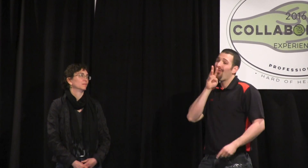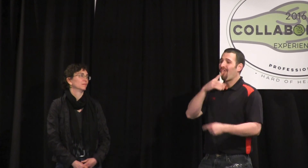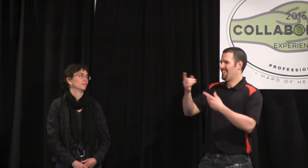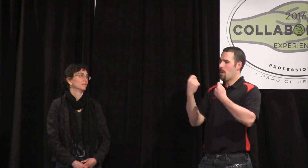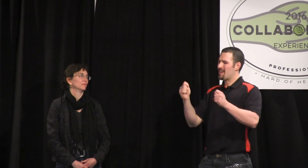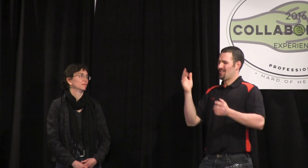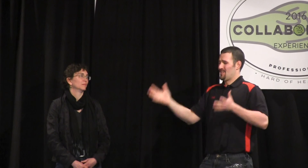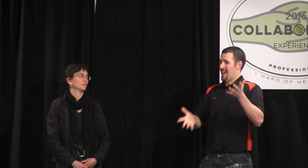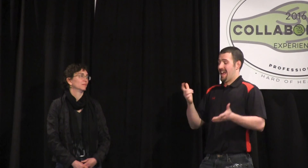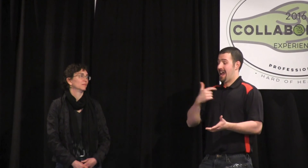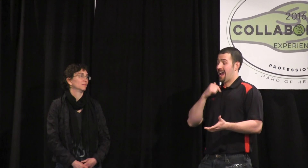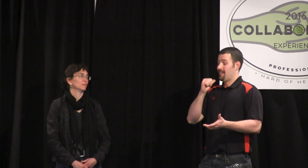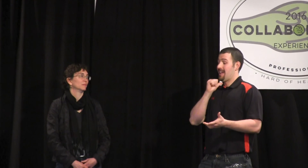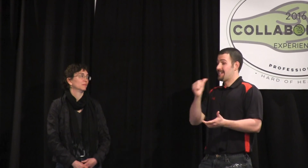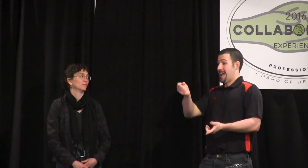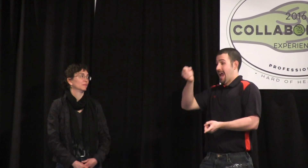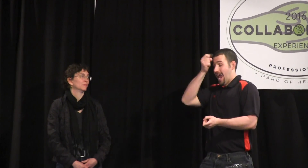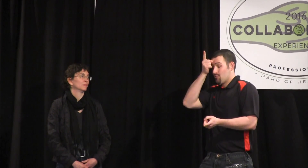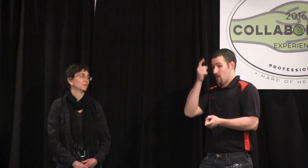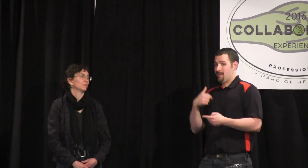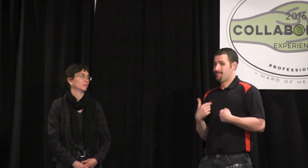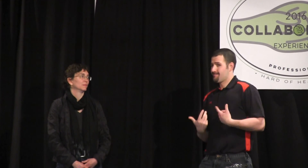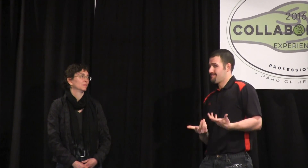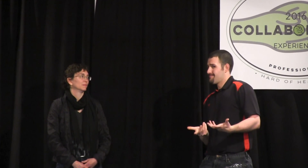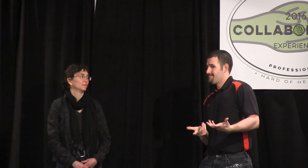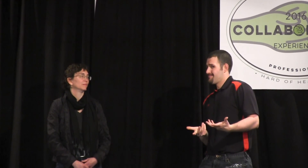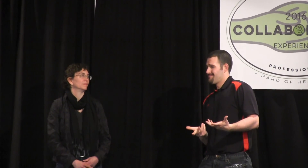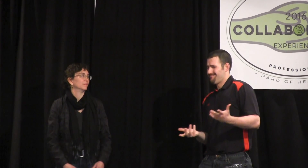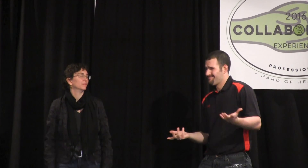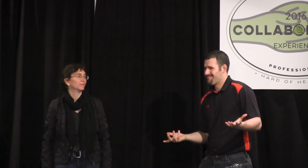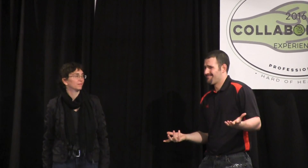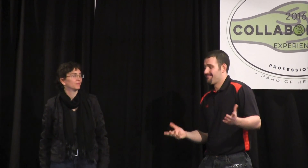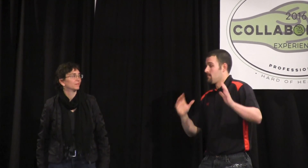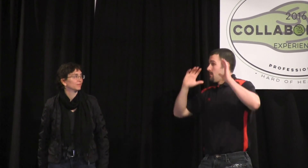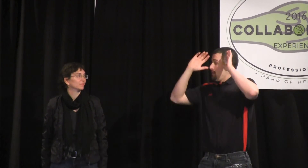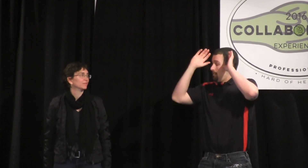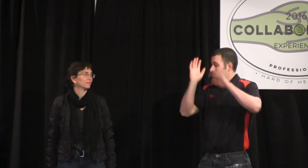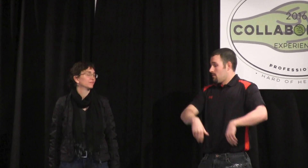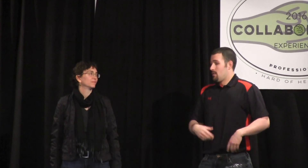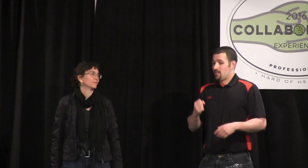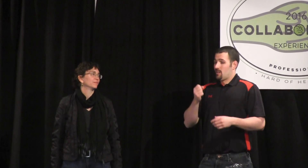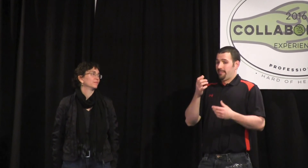And tried to get them to write more and they would do kind of just talking was, and I wouldn't get what they were saying,